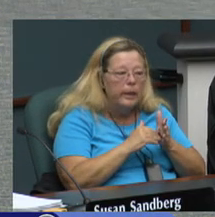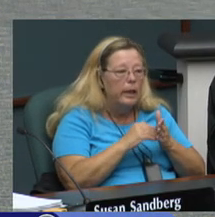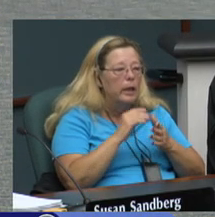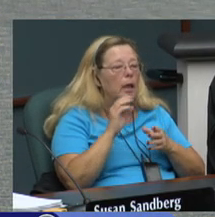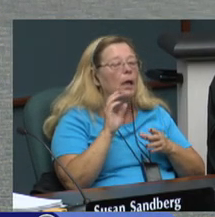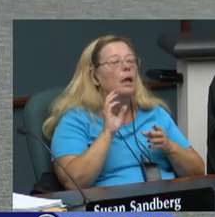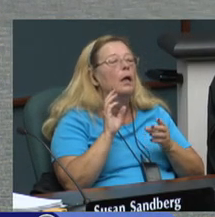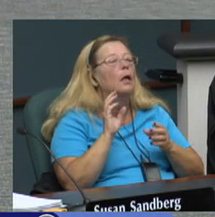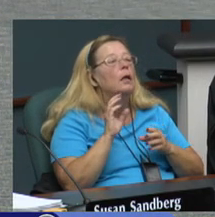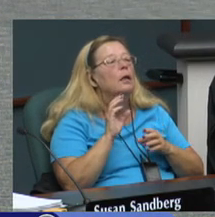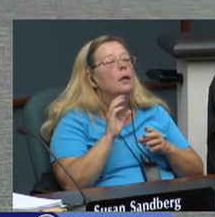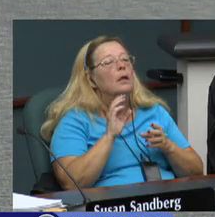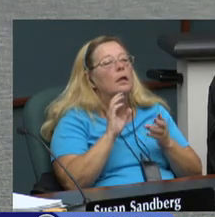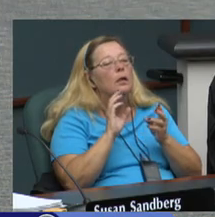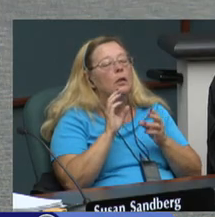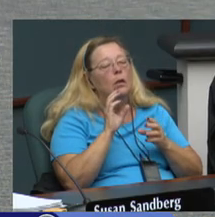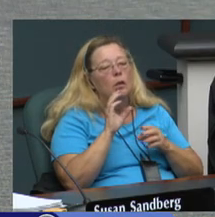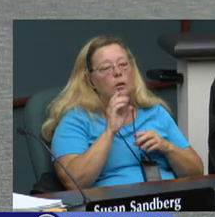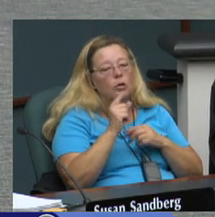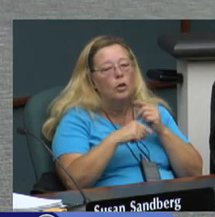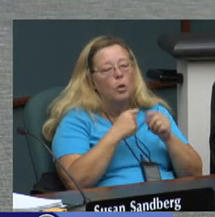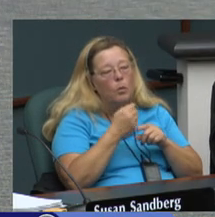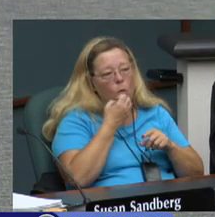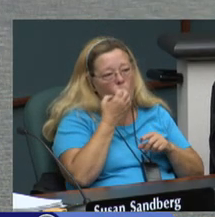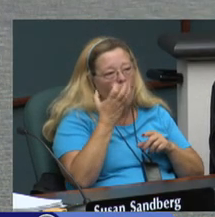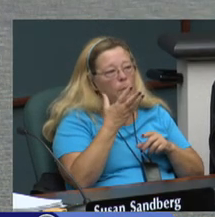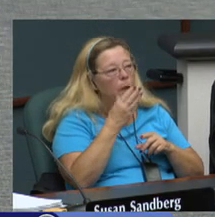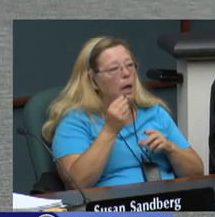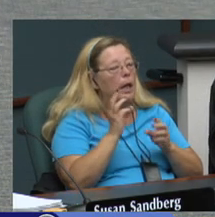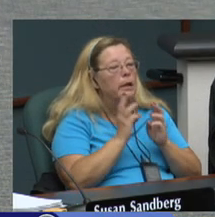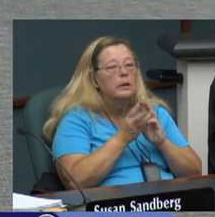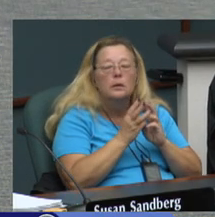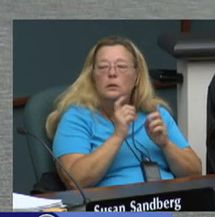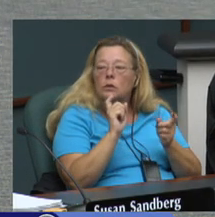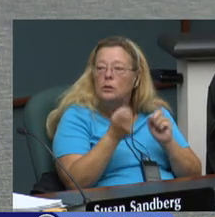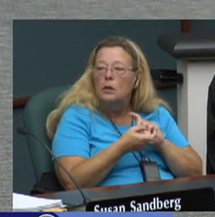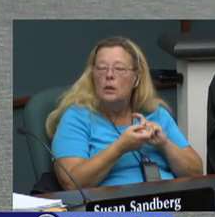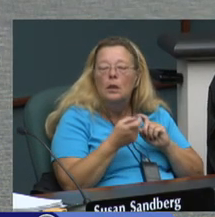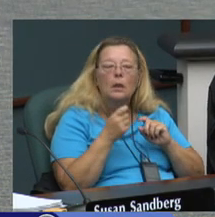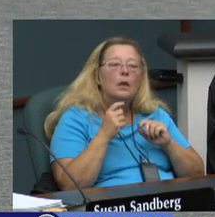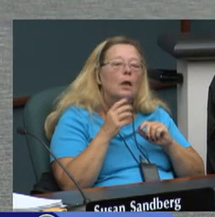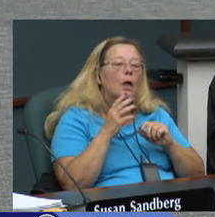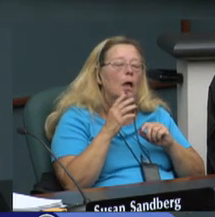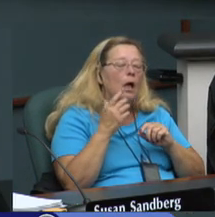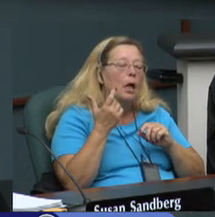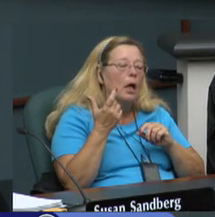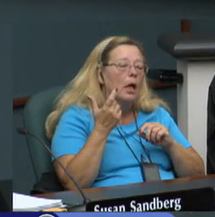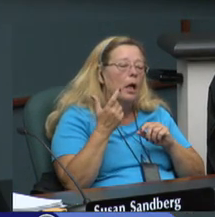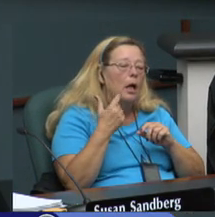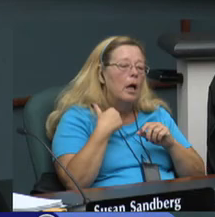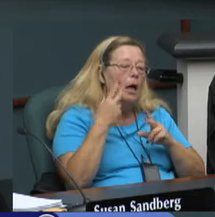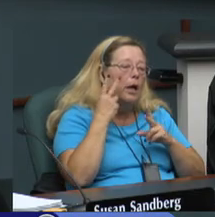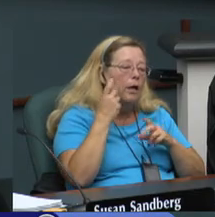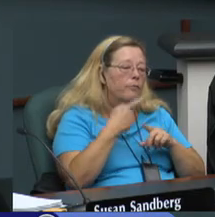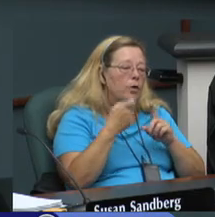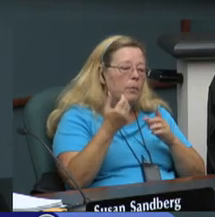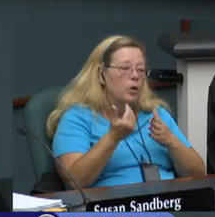global warming I listen to the quote that he read from the new urbanist I